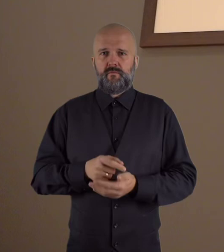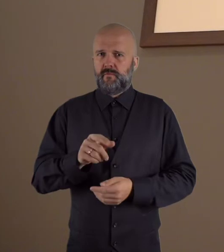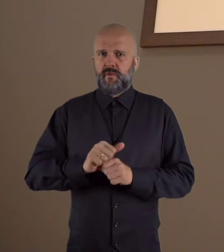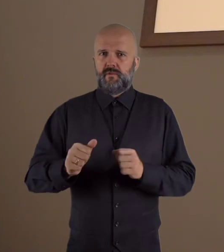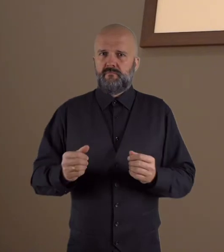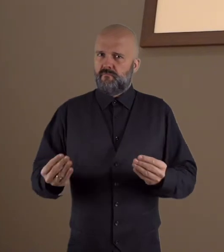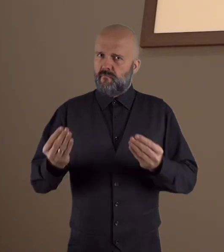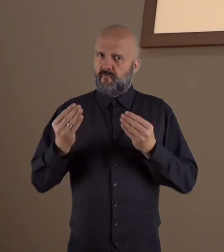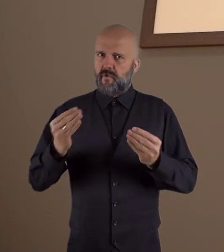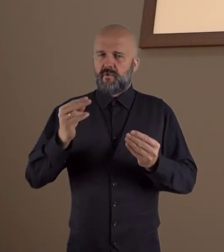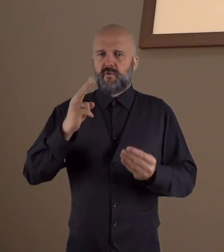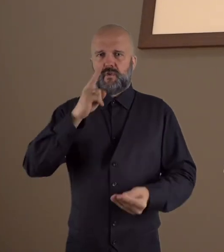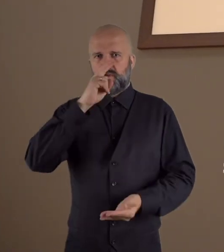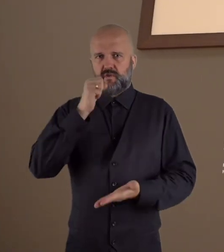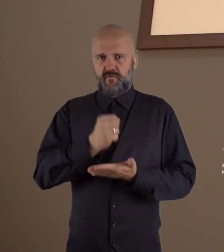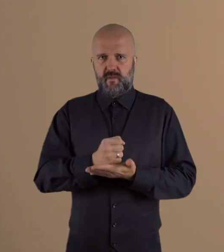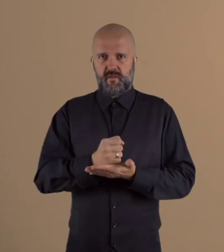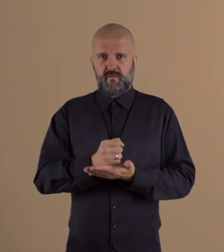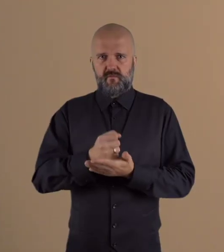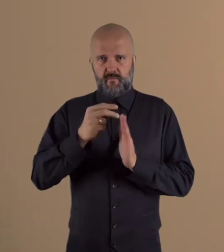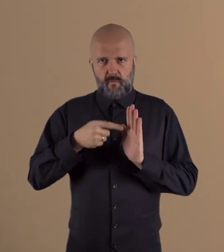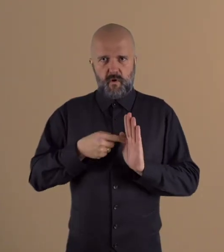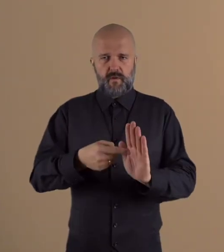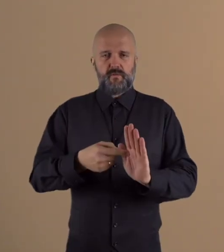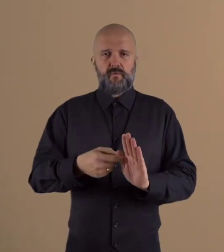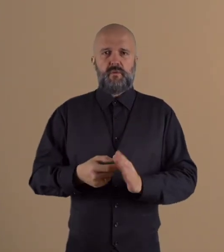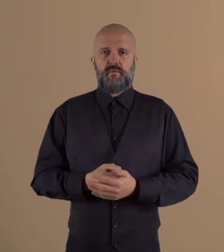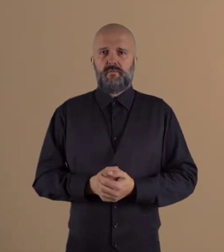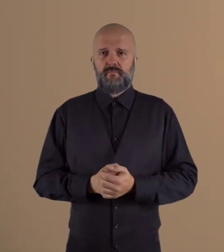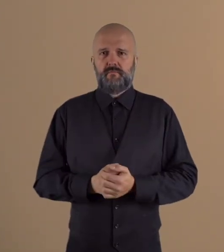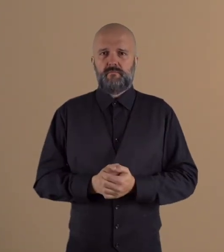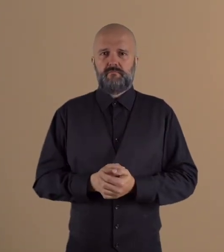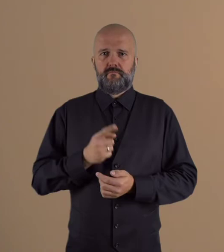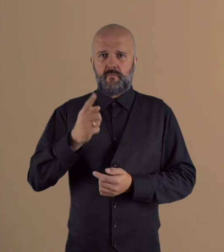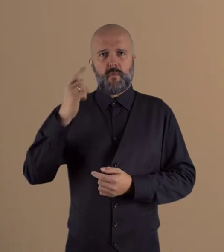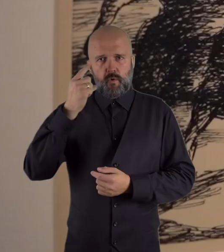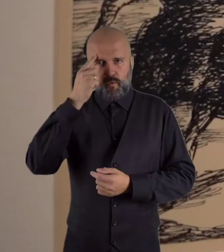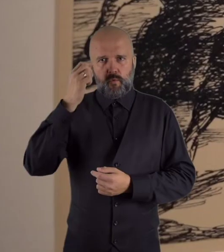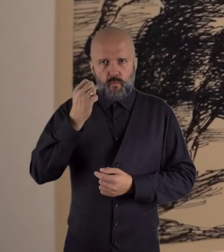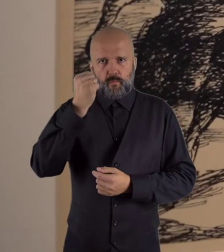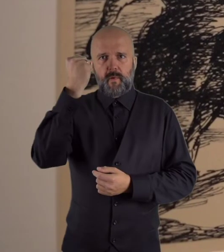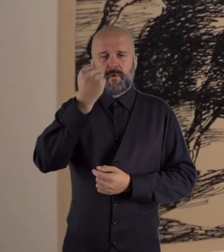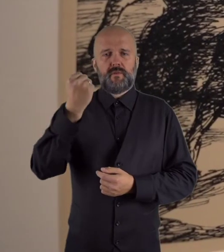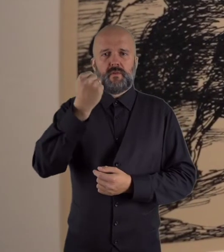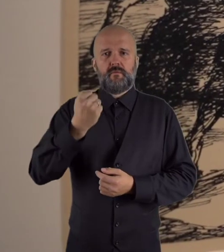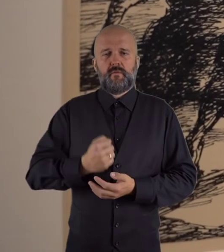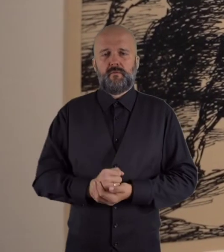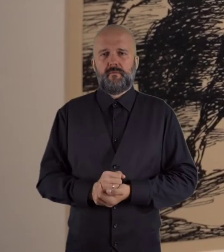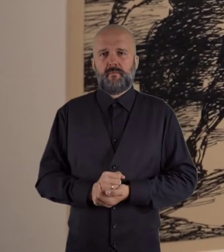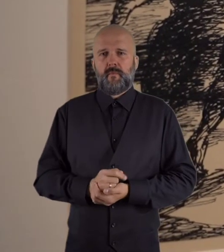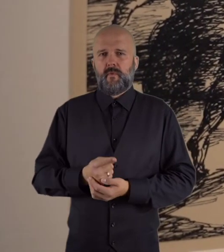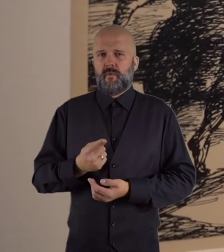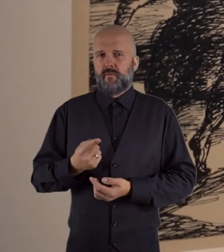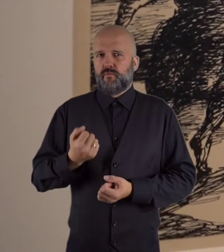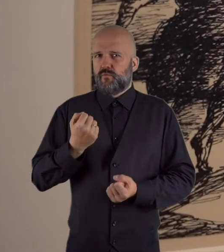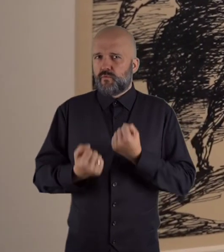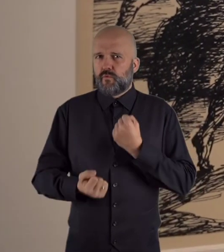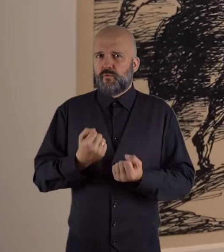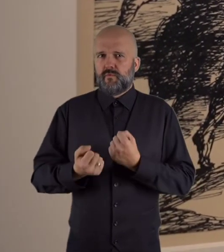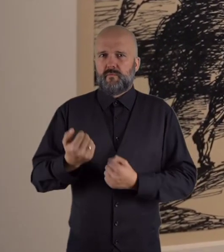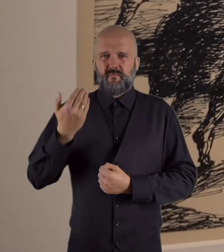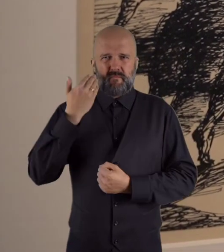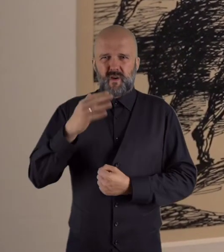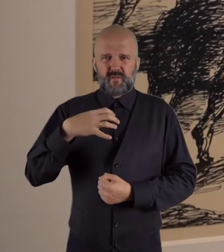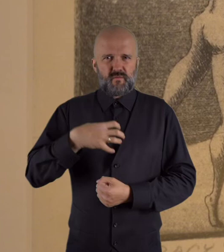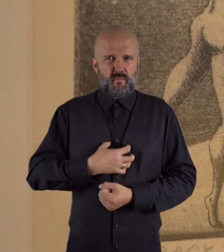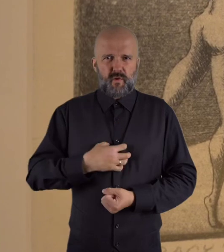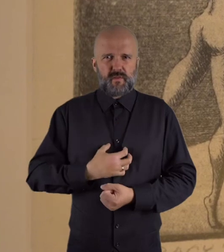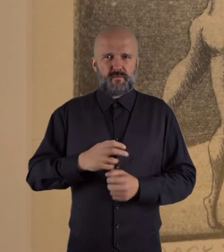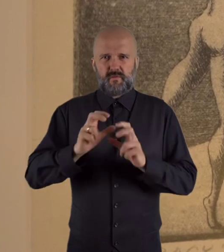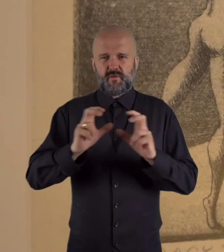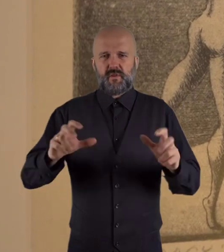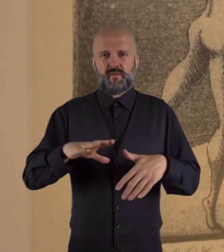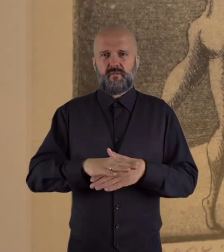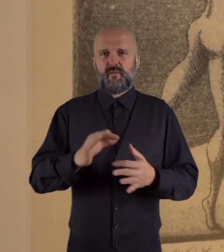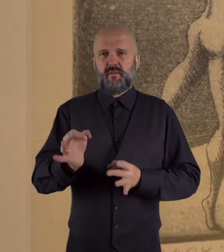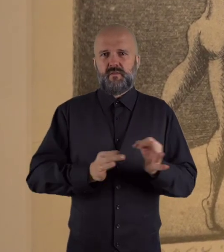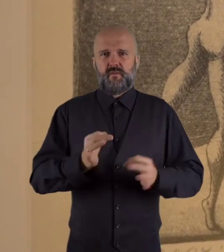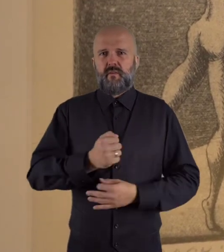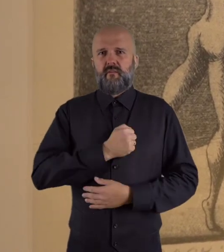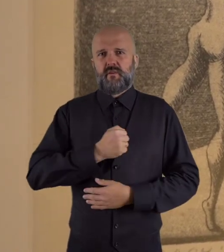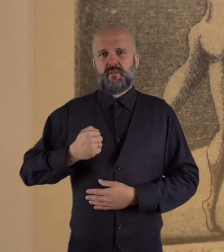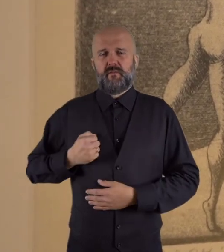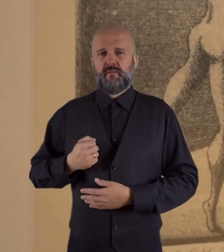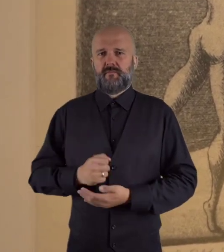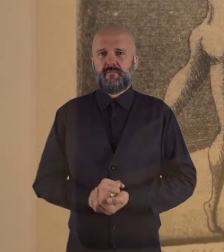This is a unique testimony that commemorated a difficult, very painful moment in the history of Warsaw.